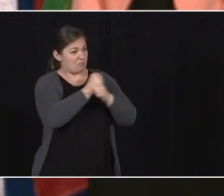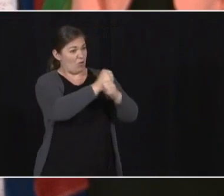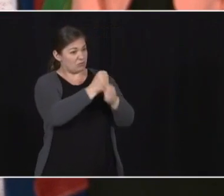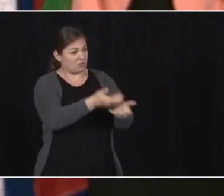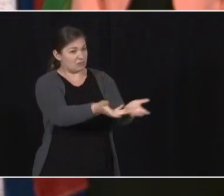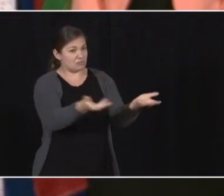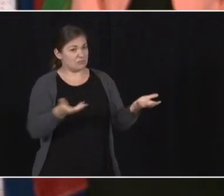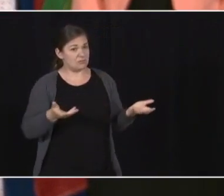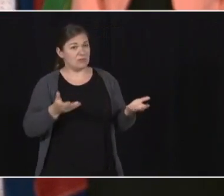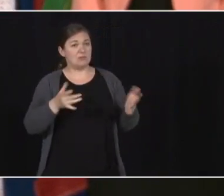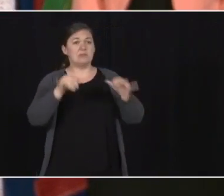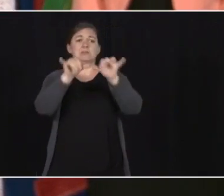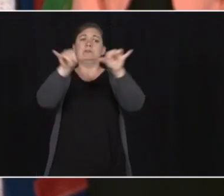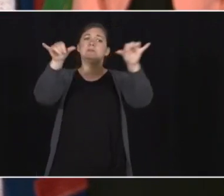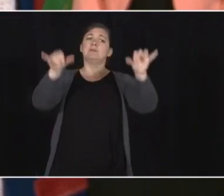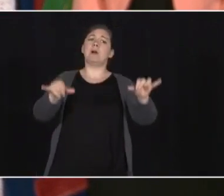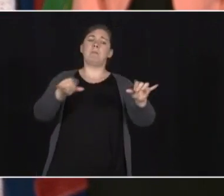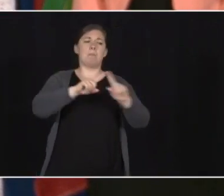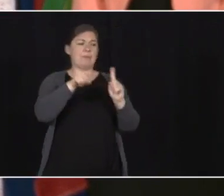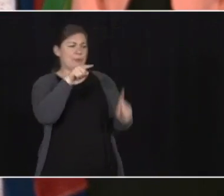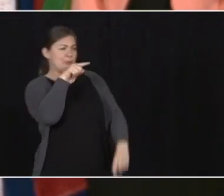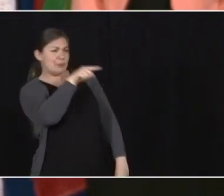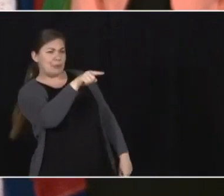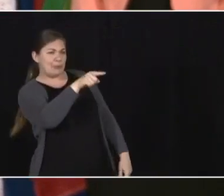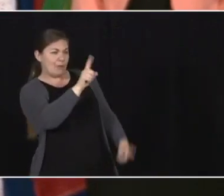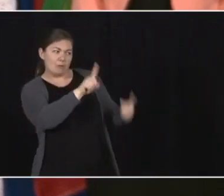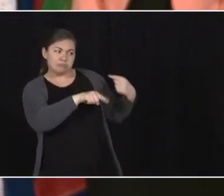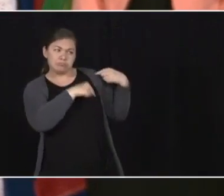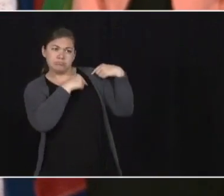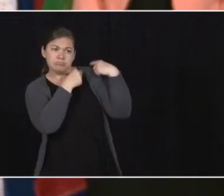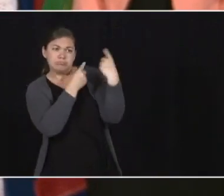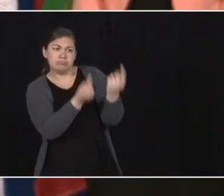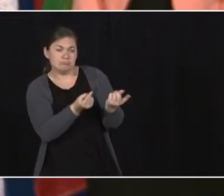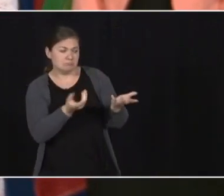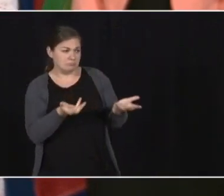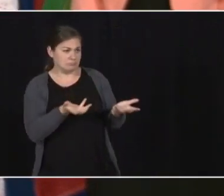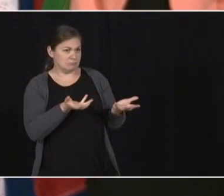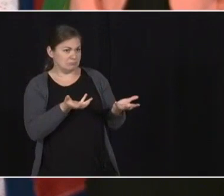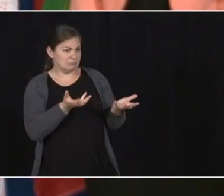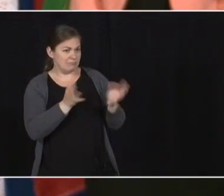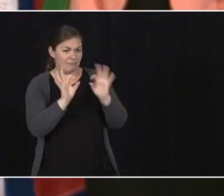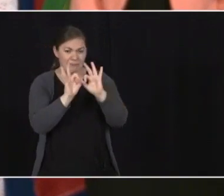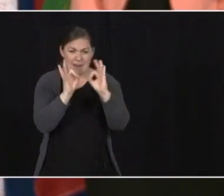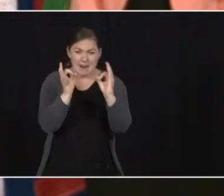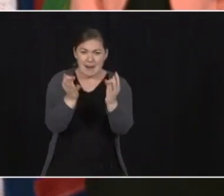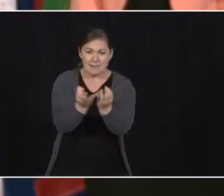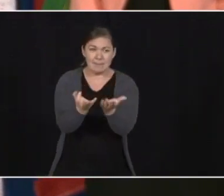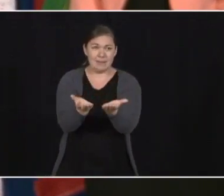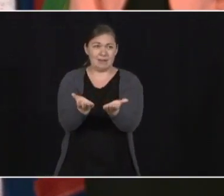I know you talk about this as a system that needed to be changed. You have been the premier for some time.